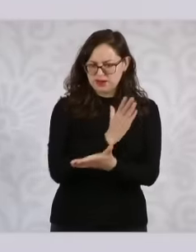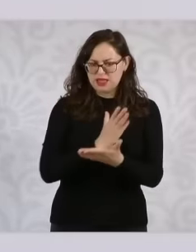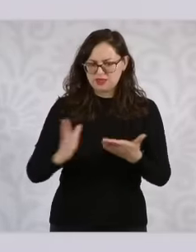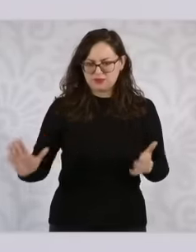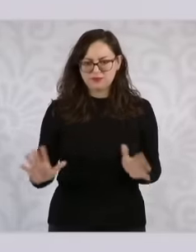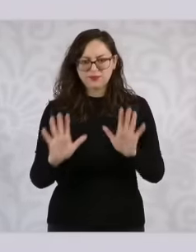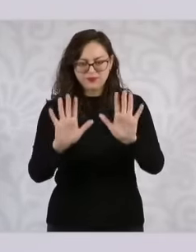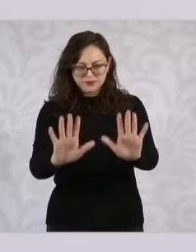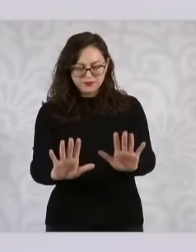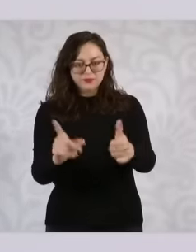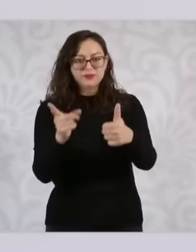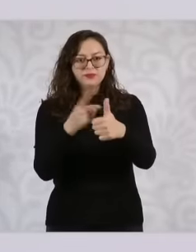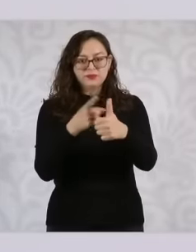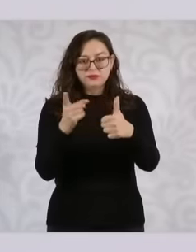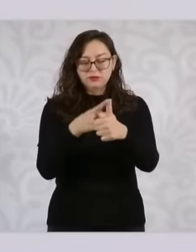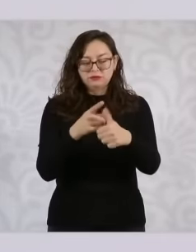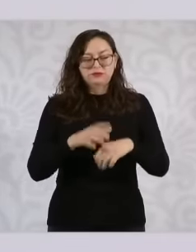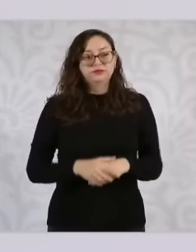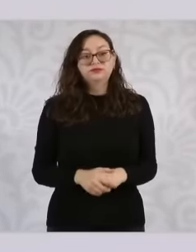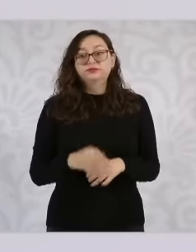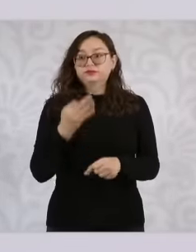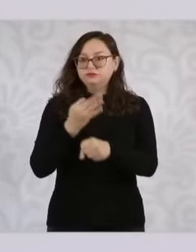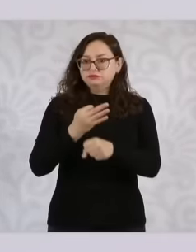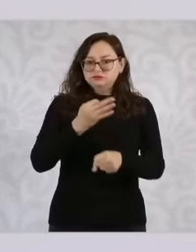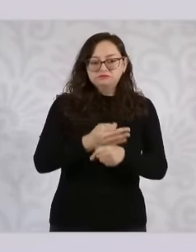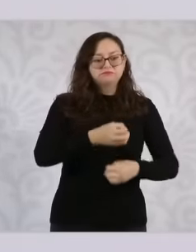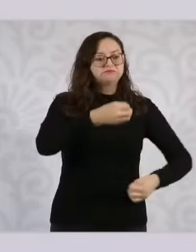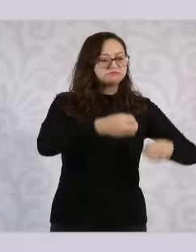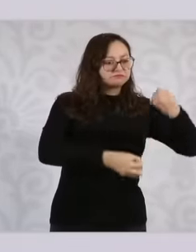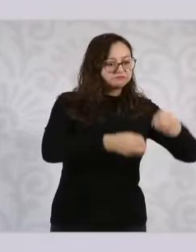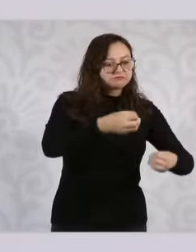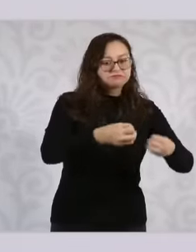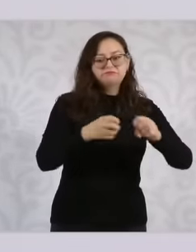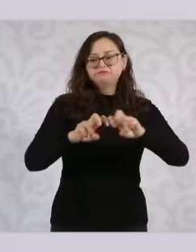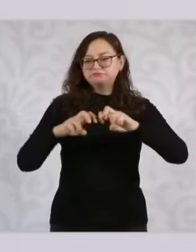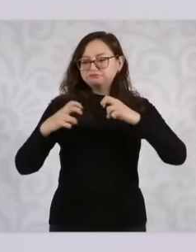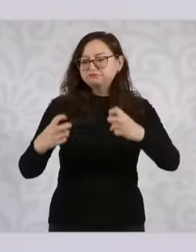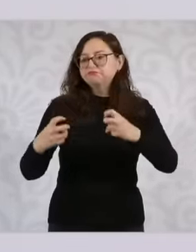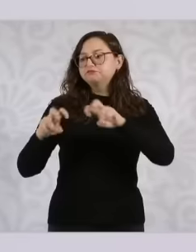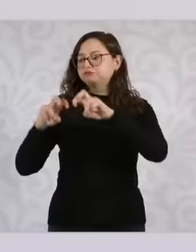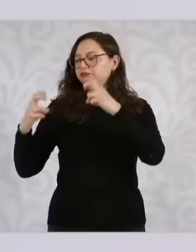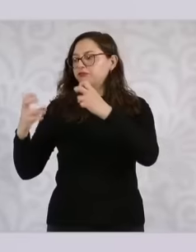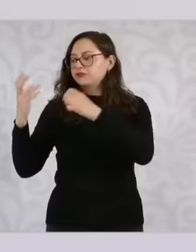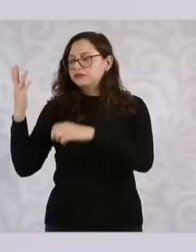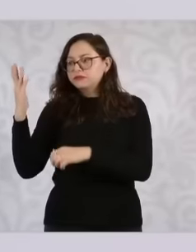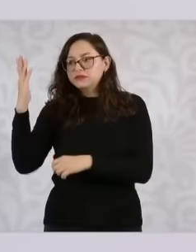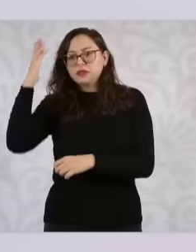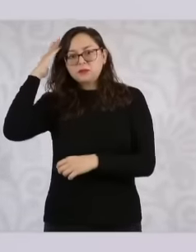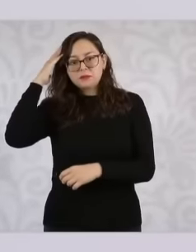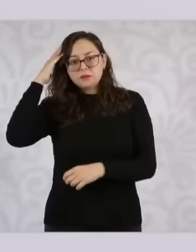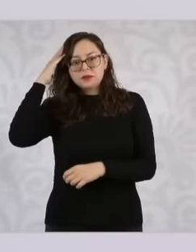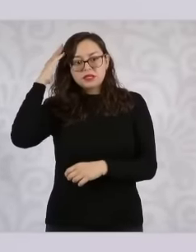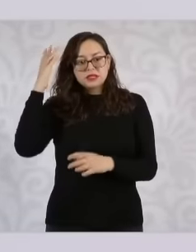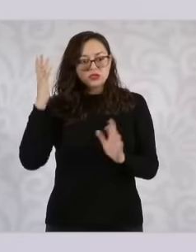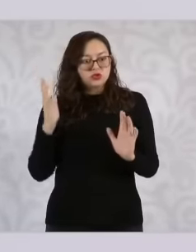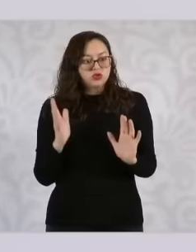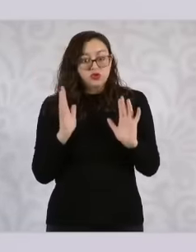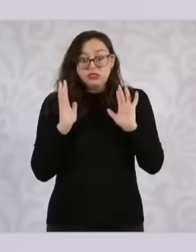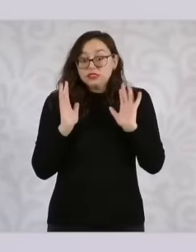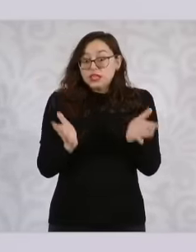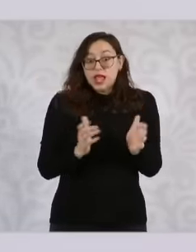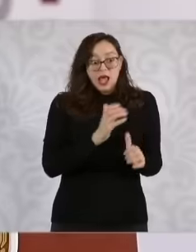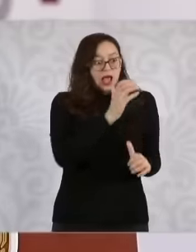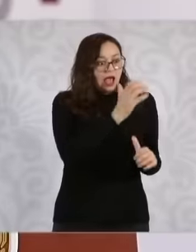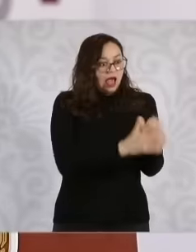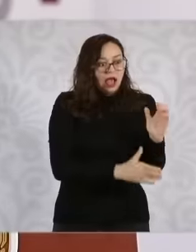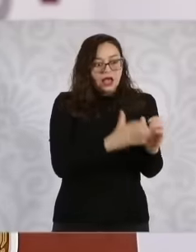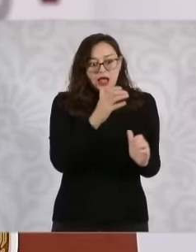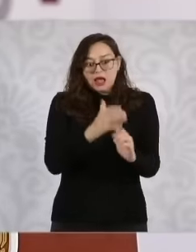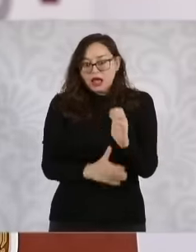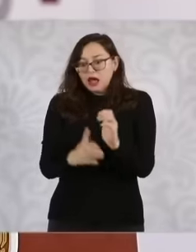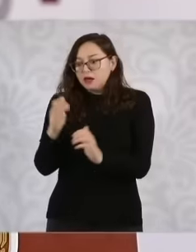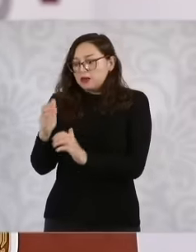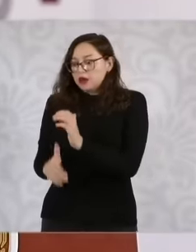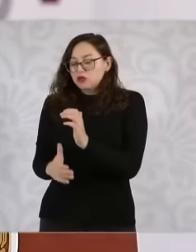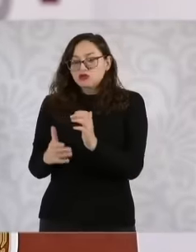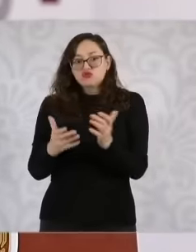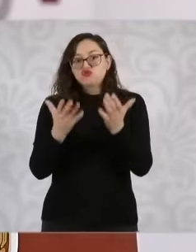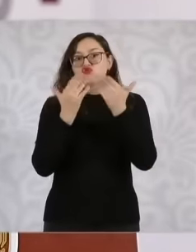Well, all those magistrate judges who have not been appointed at this time